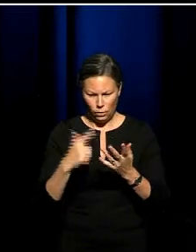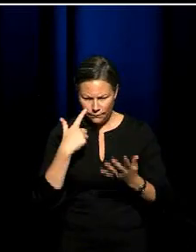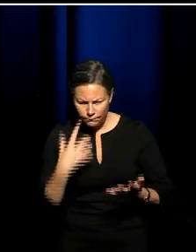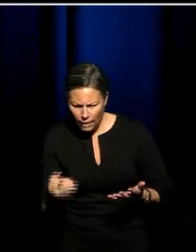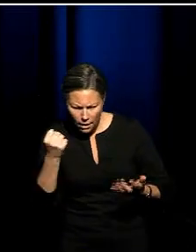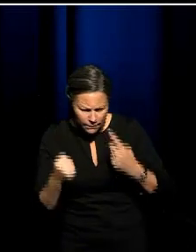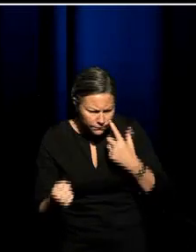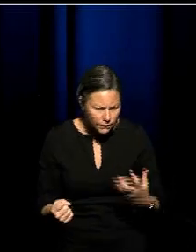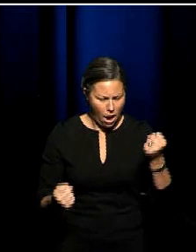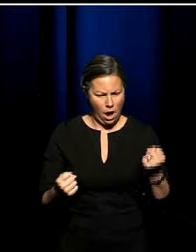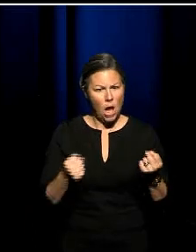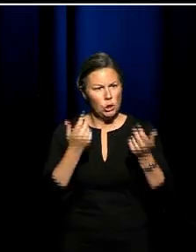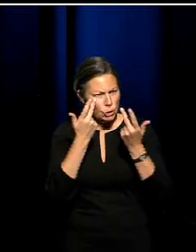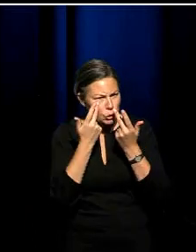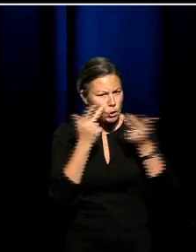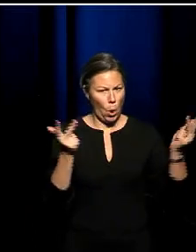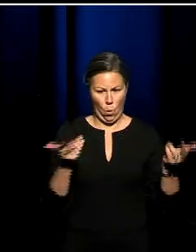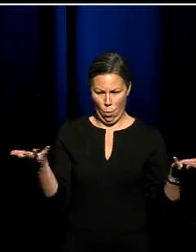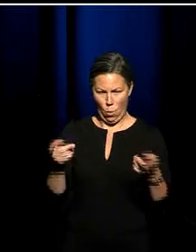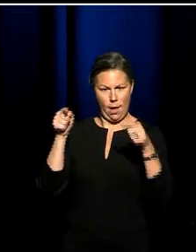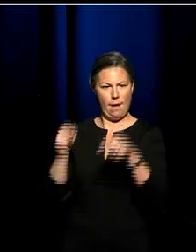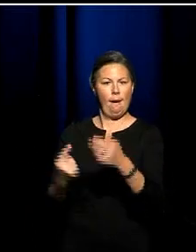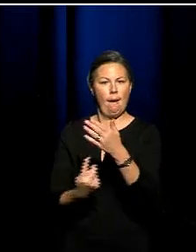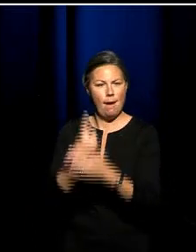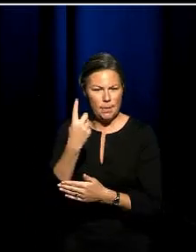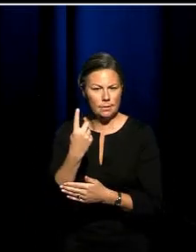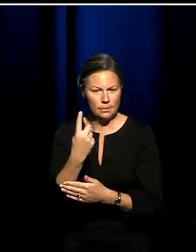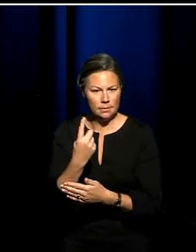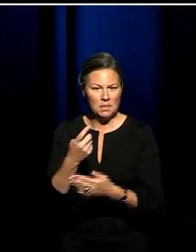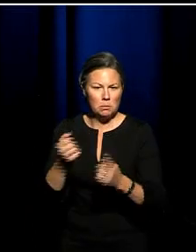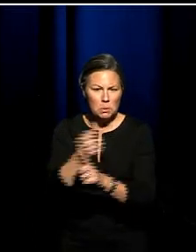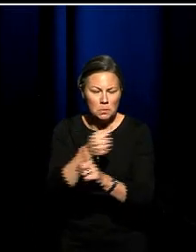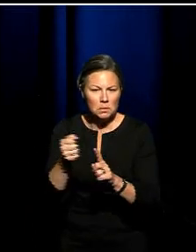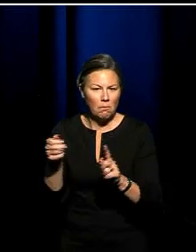neglect and exploitation experienced by First Nations people and to address the